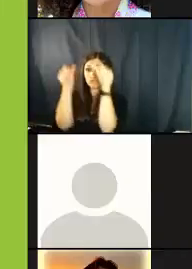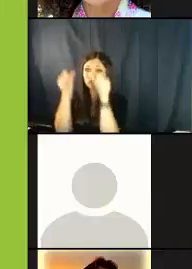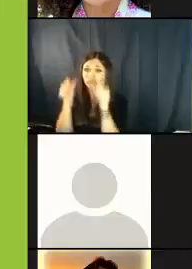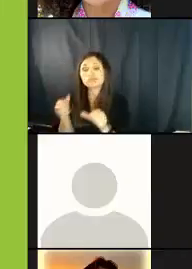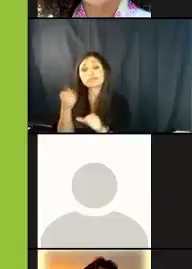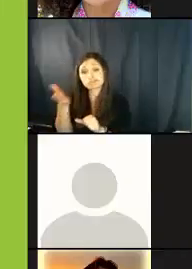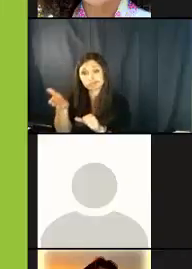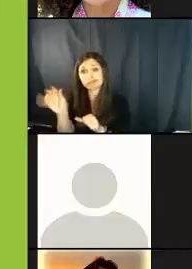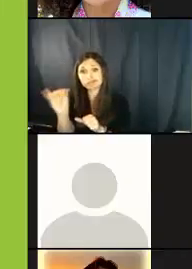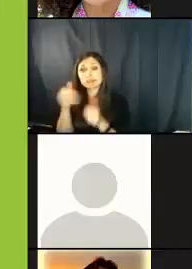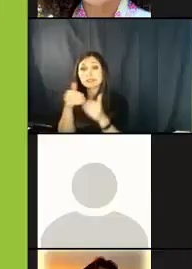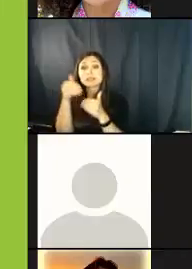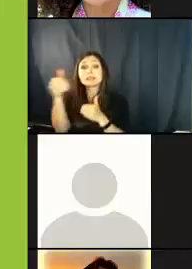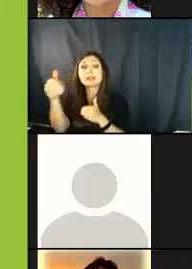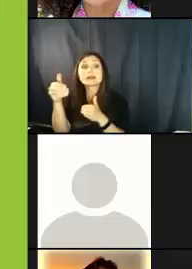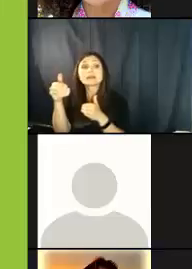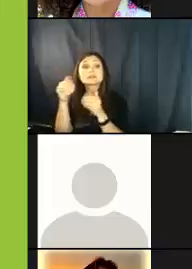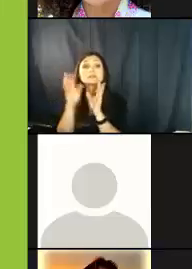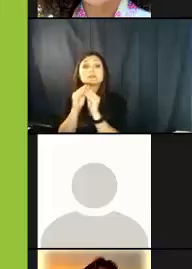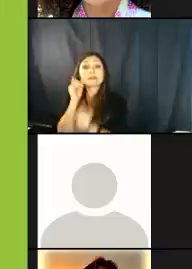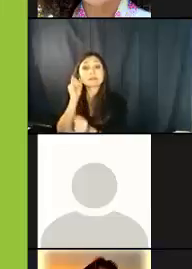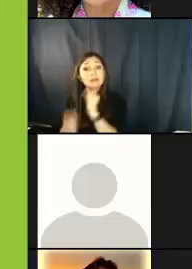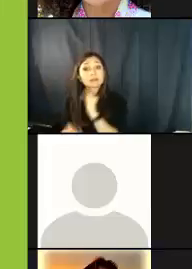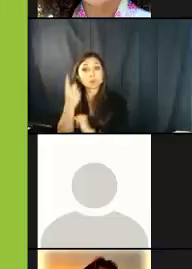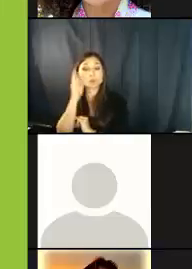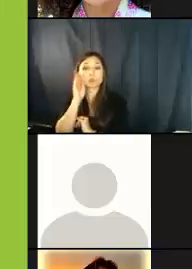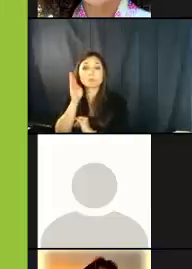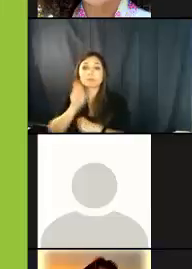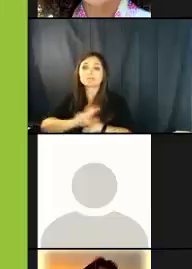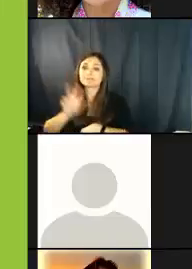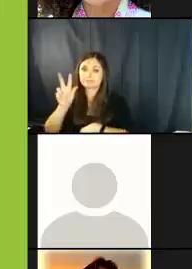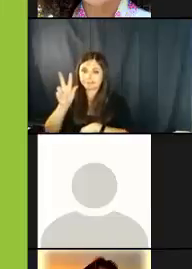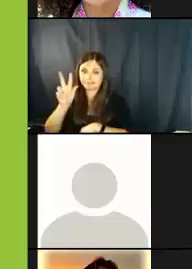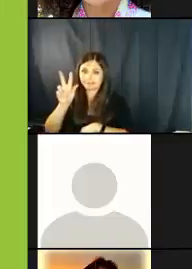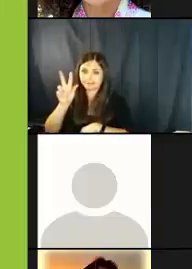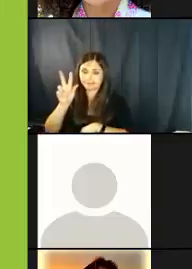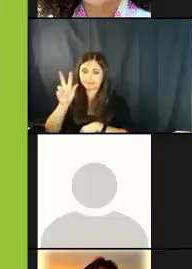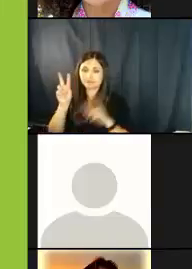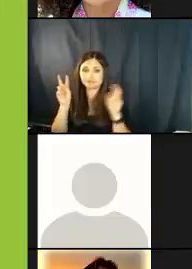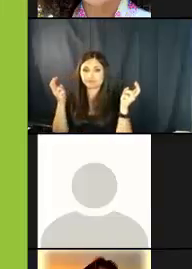The next session today and the last session today will be at 3 o'clock and it's entitled